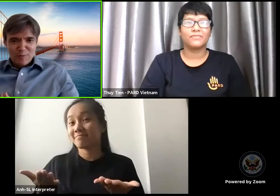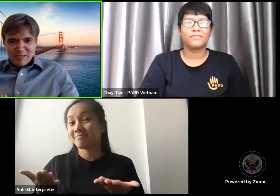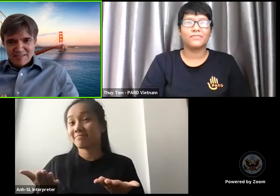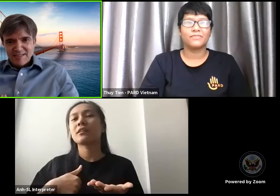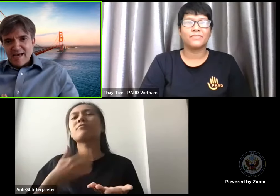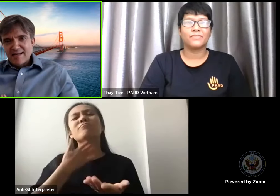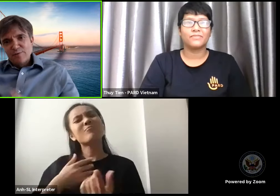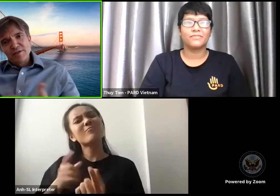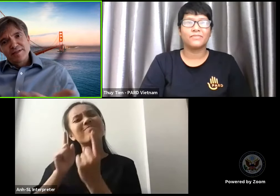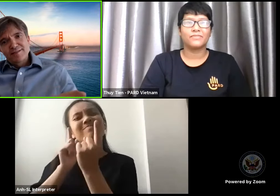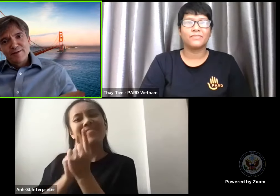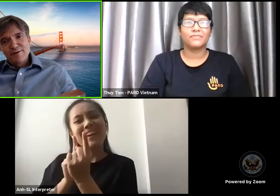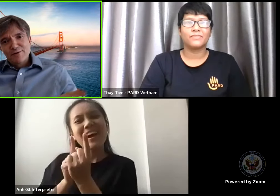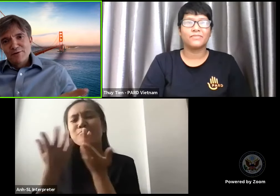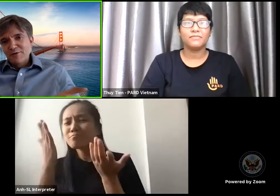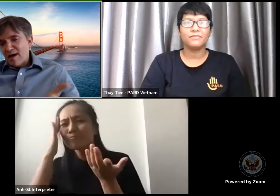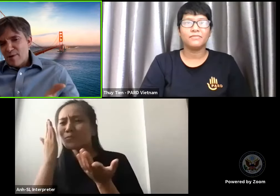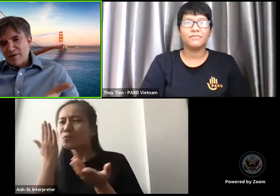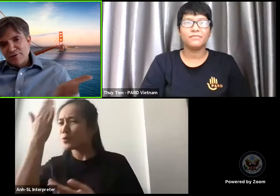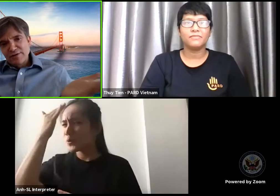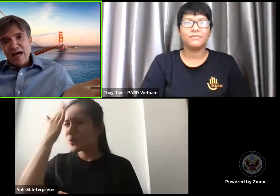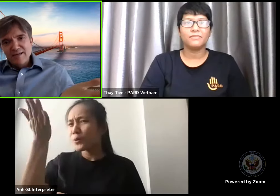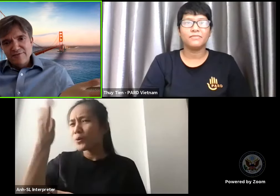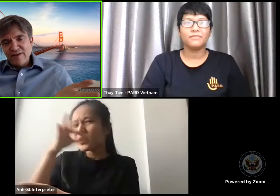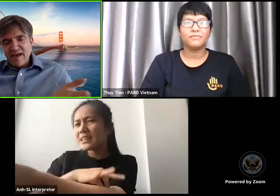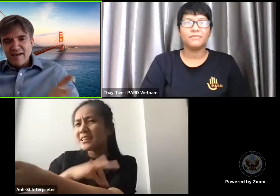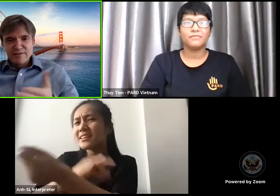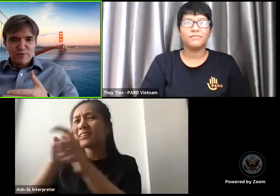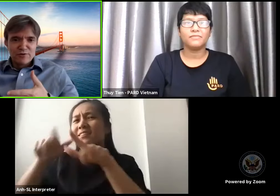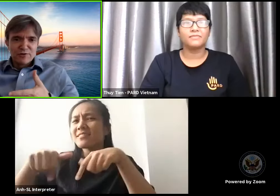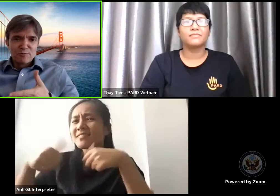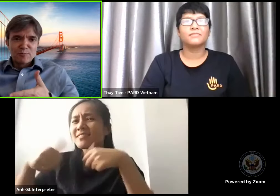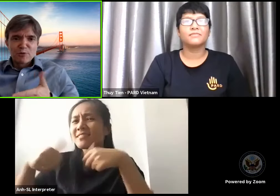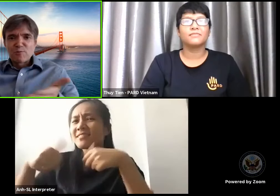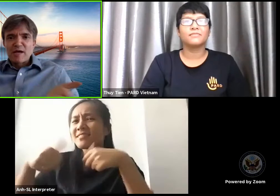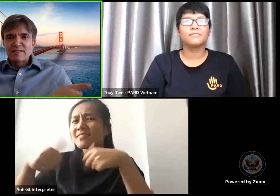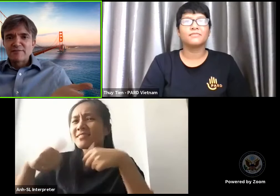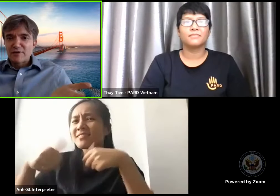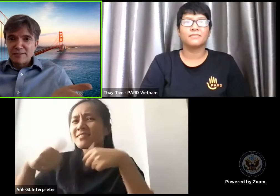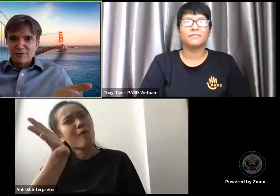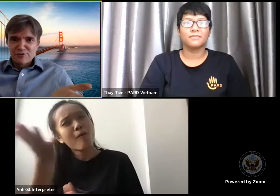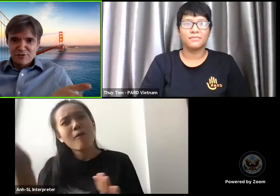bit and i want to get to know about your life and your perspective on leadership.